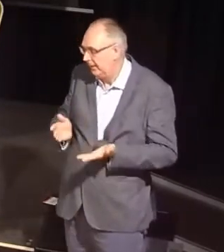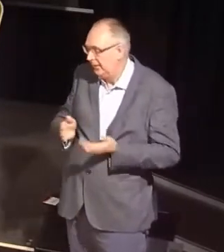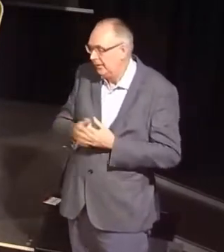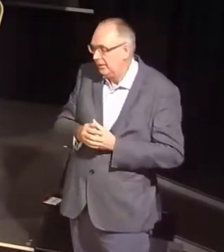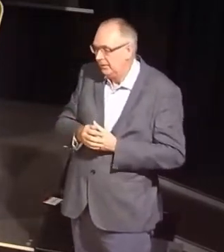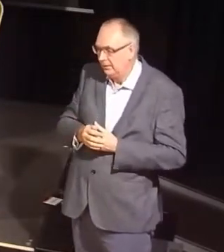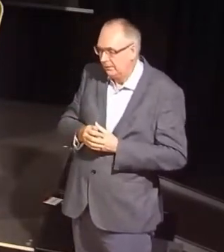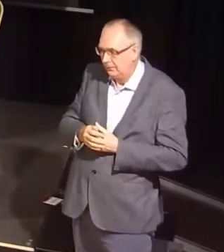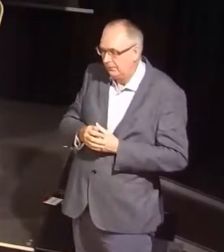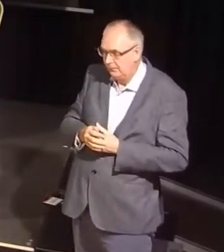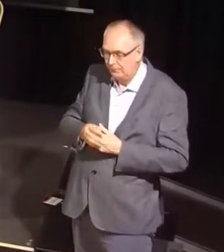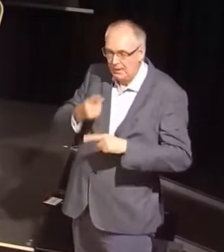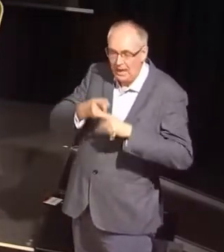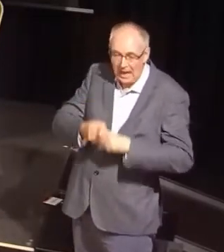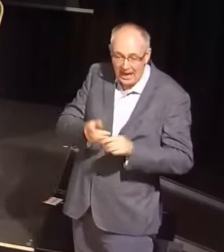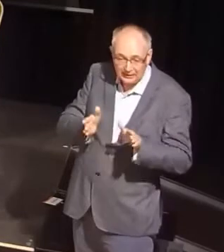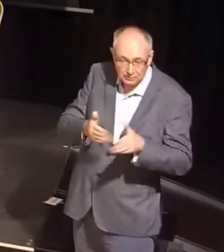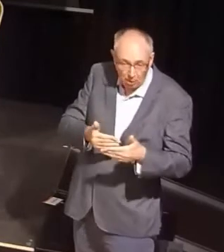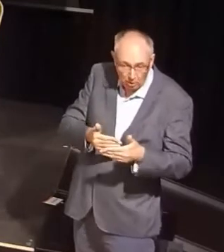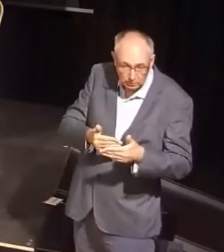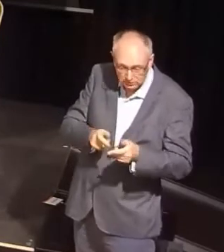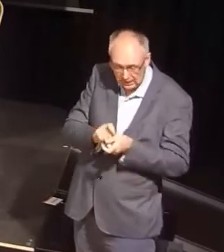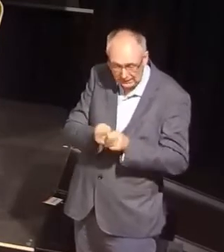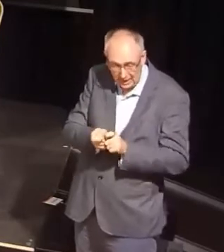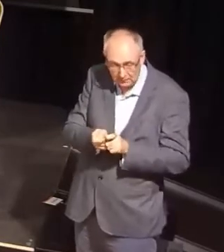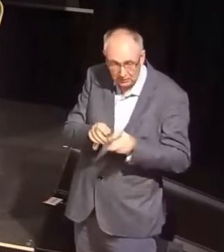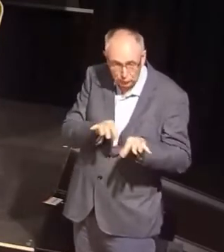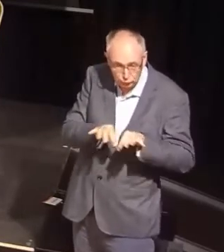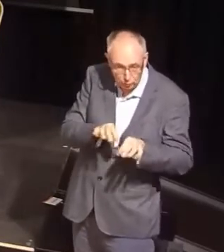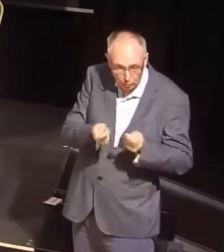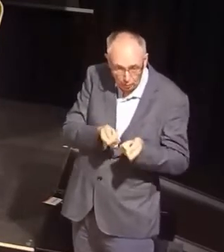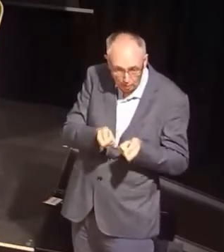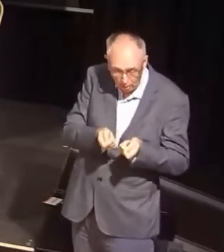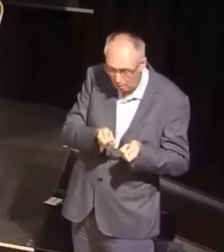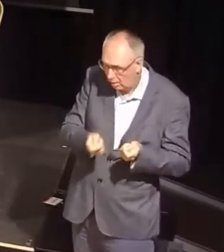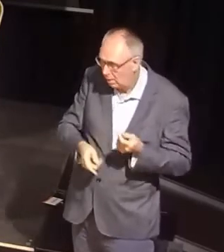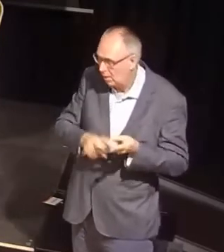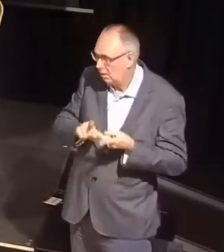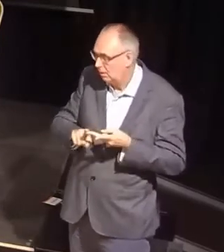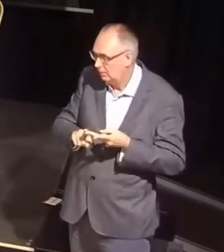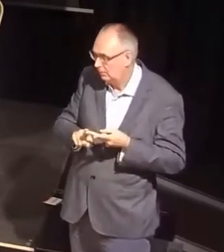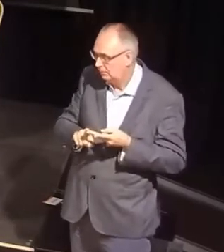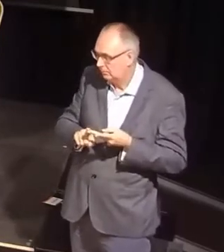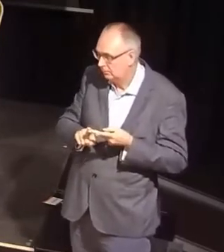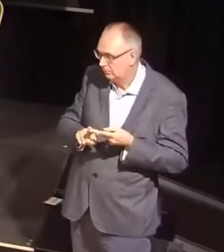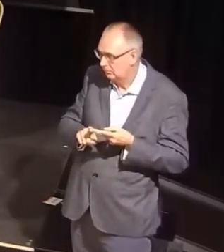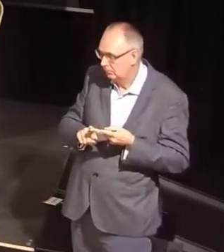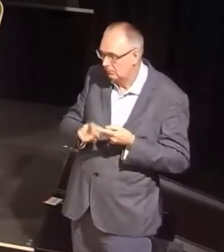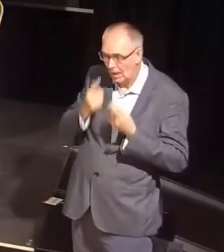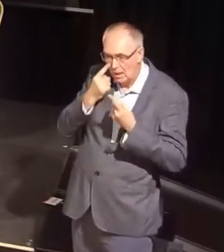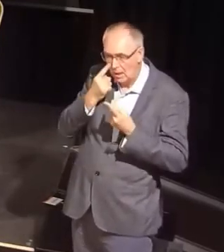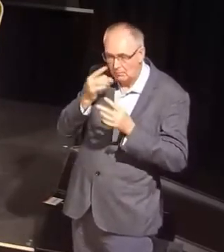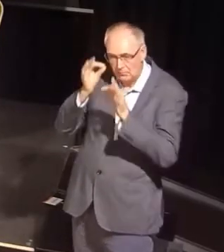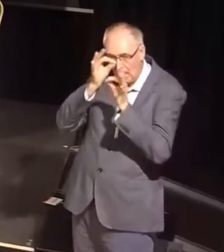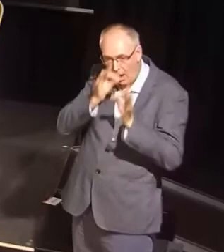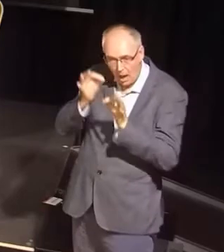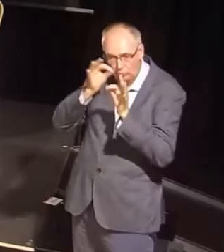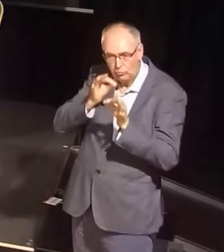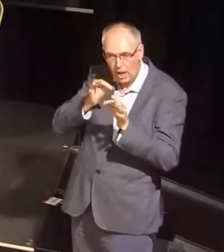the Xbox adaptive controller, the eye-tracking cameras that we would use in out centre, things like that.